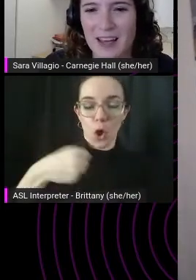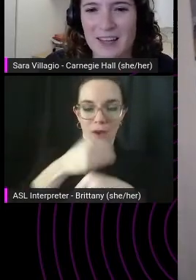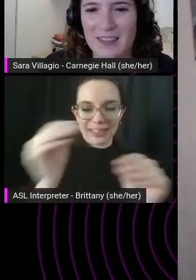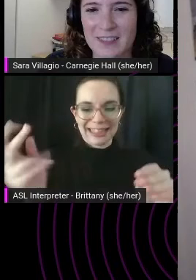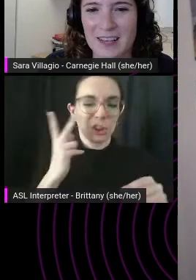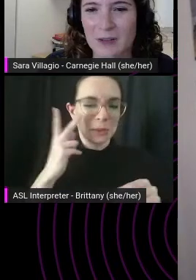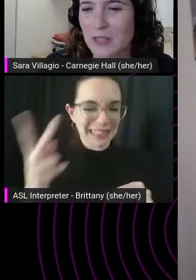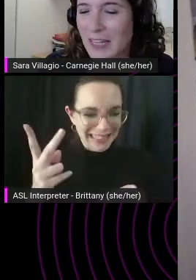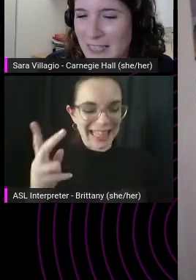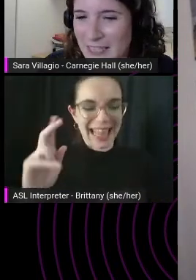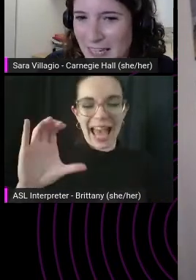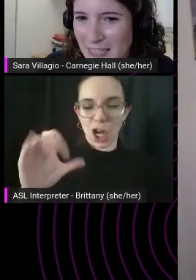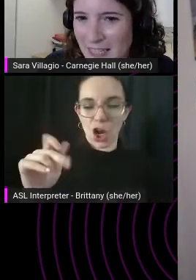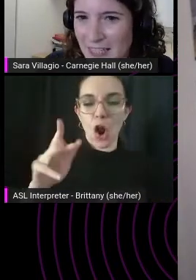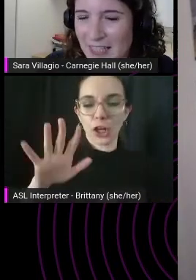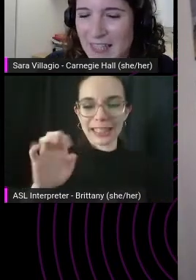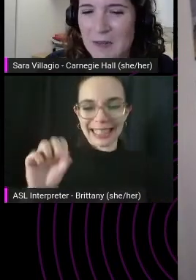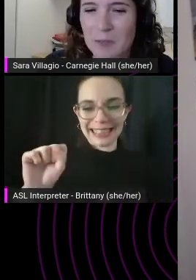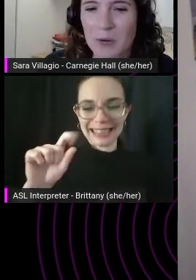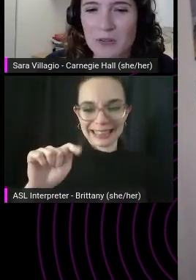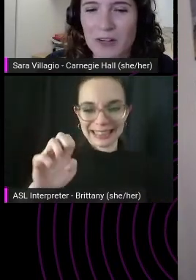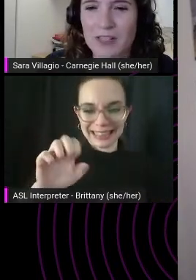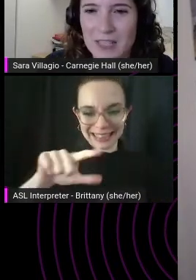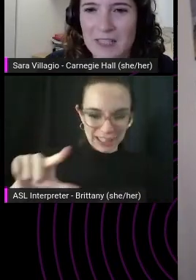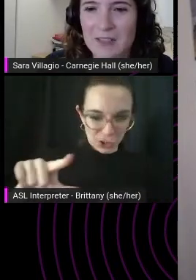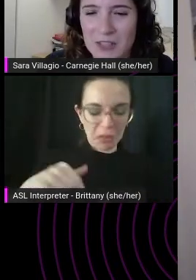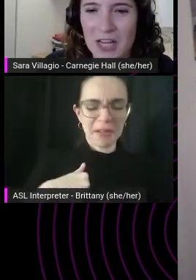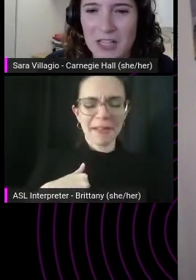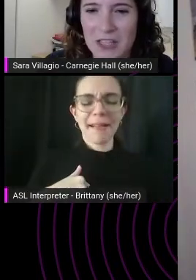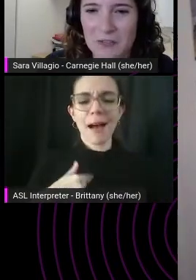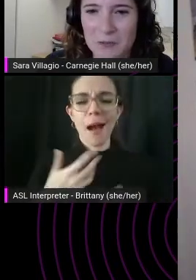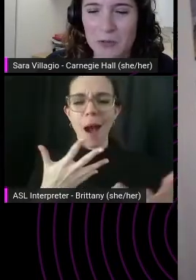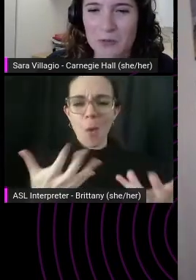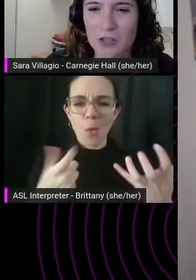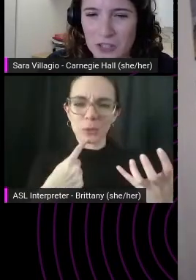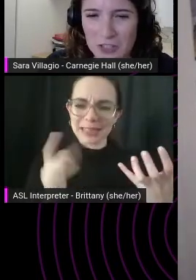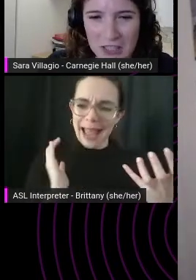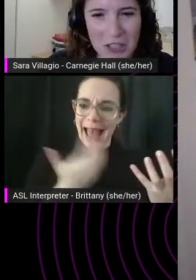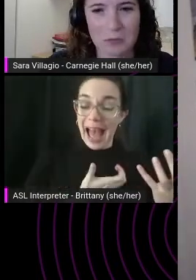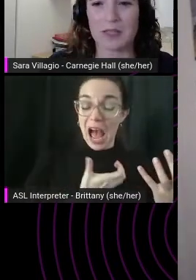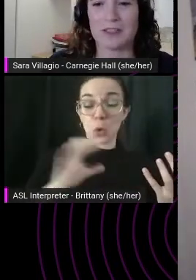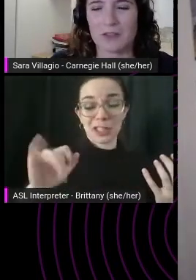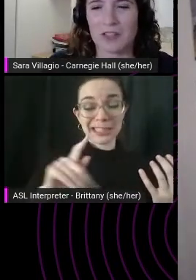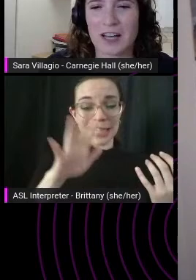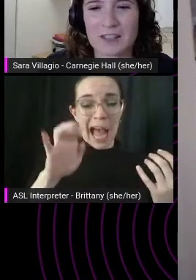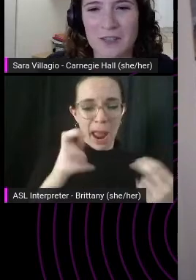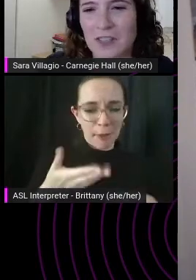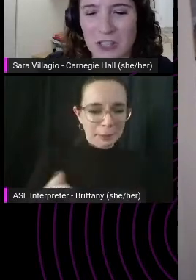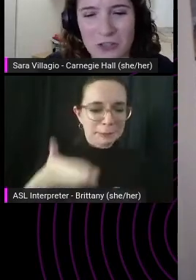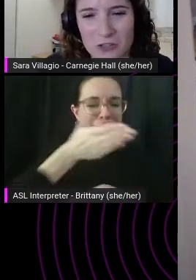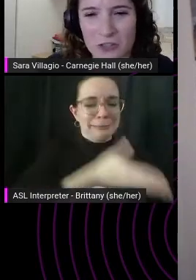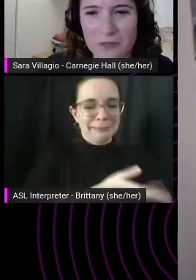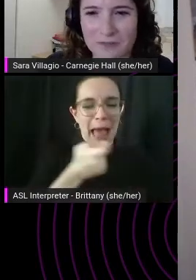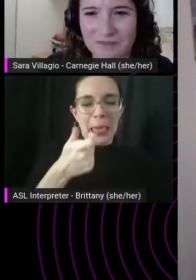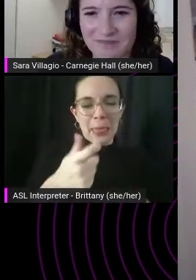And I would like to say that, I think that both of our senses of style have improved just a little bit over the last 15 years or so.